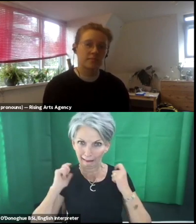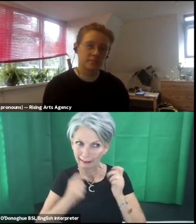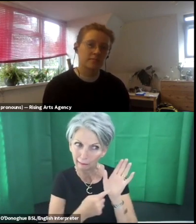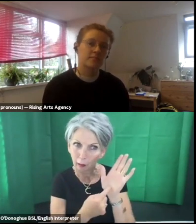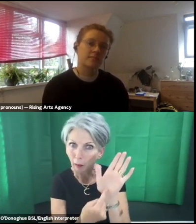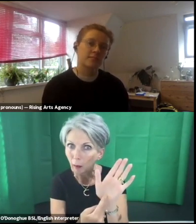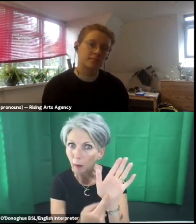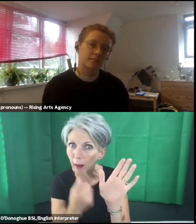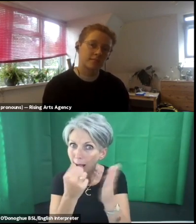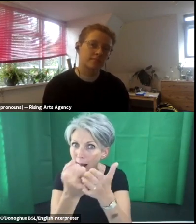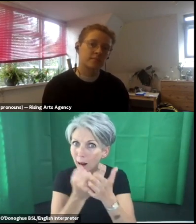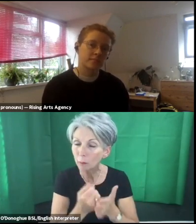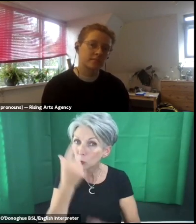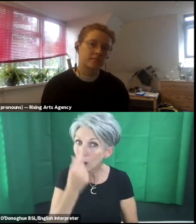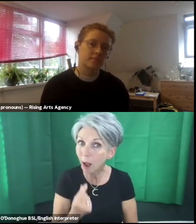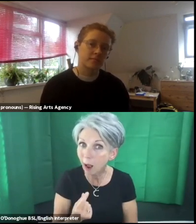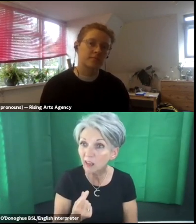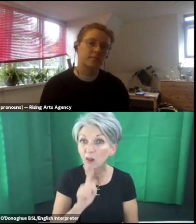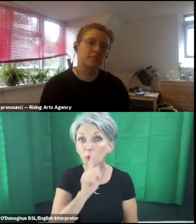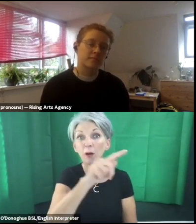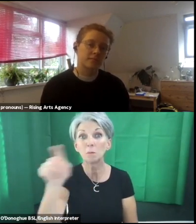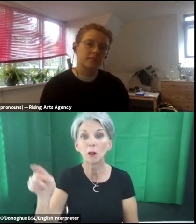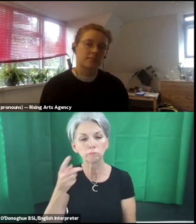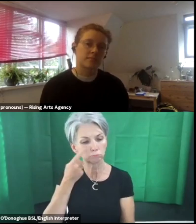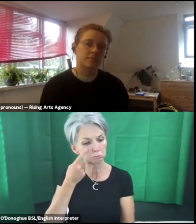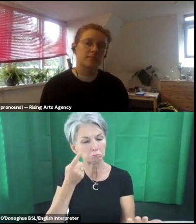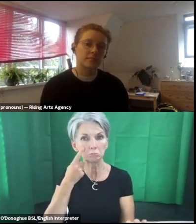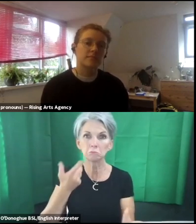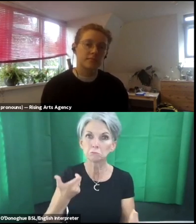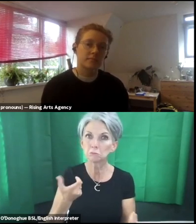Can anybody help me?" So there's enough people in that group that have either got genuine legal